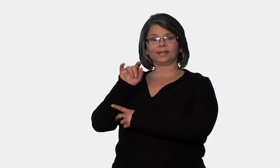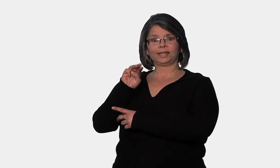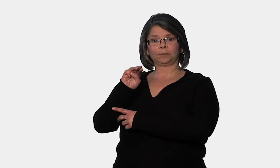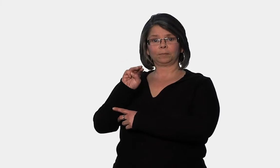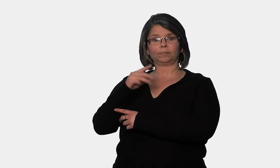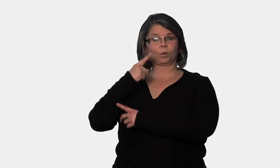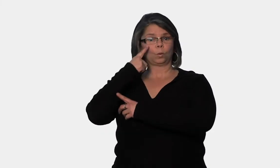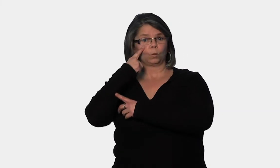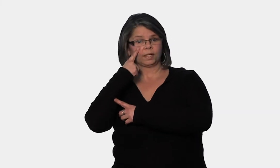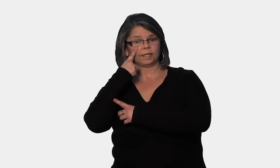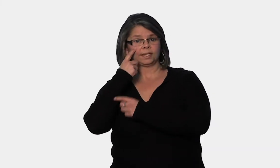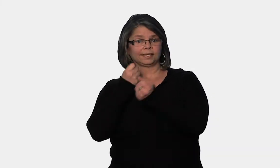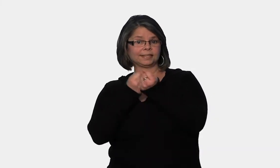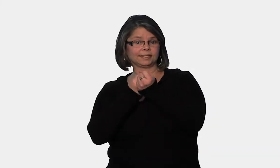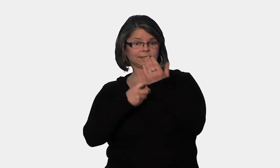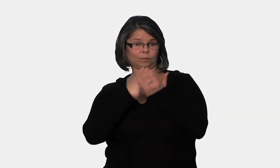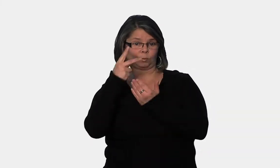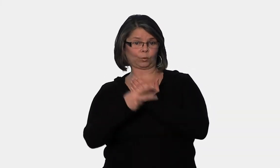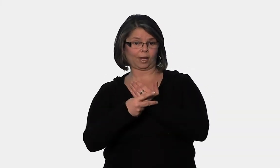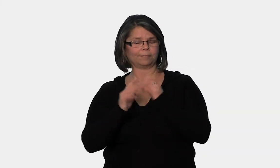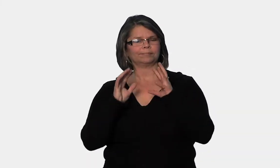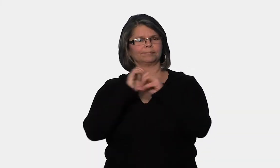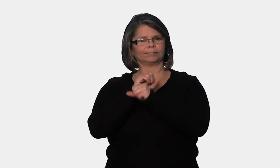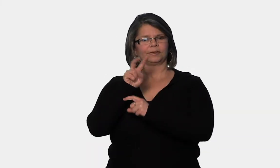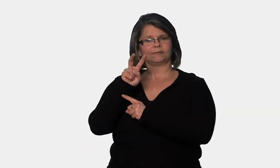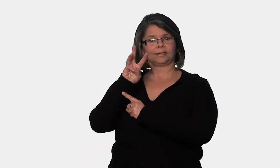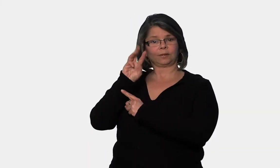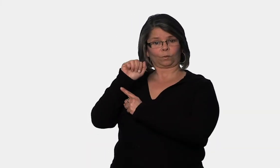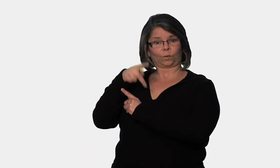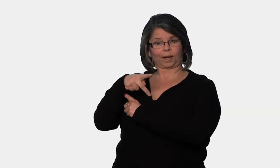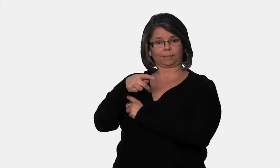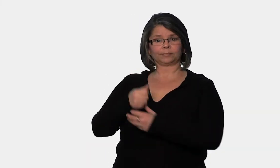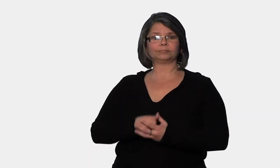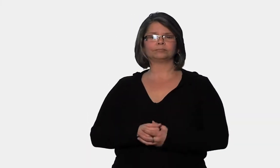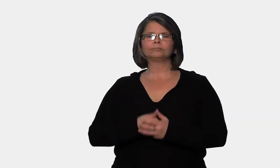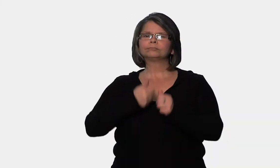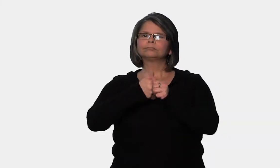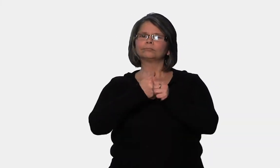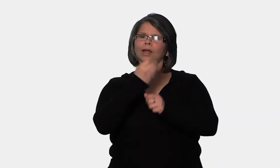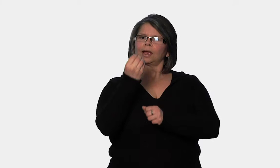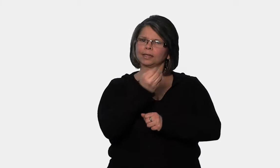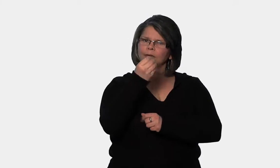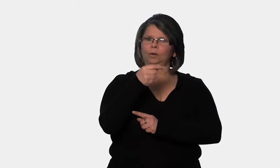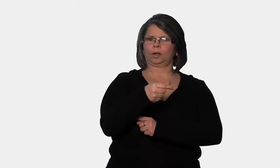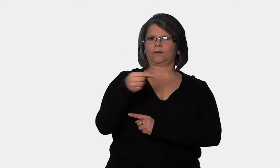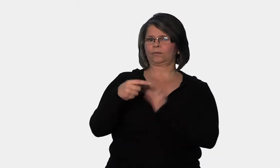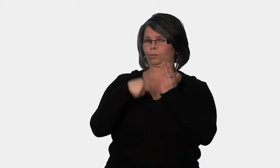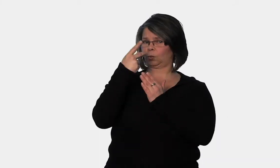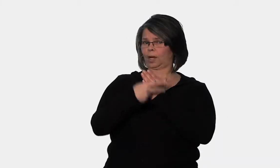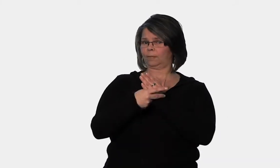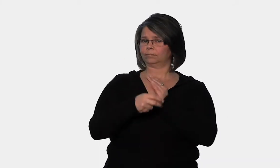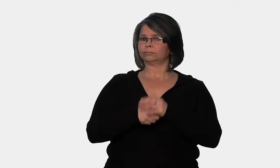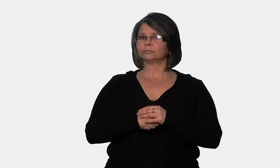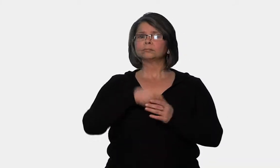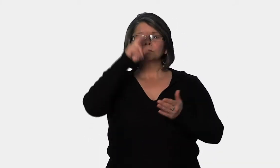The Victim/Witness Assistance Program (V/WAP) is an Ontario government program